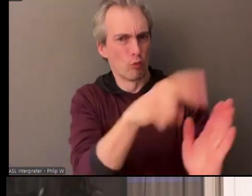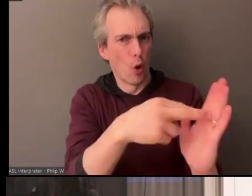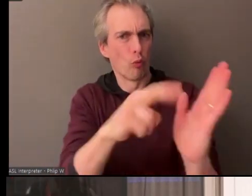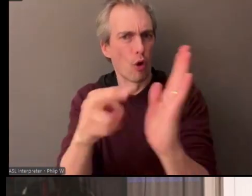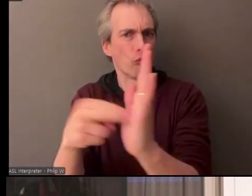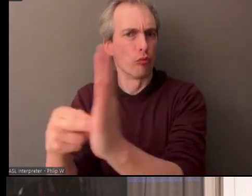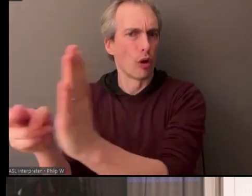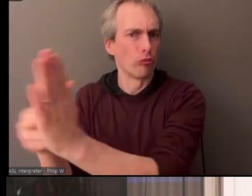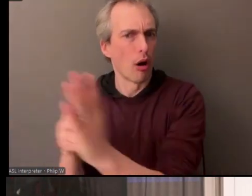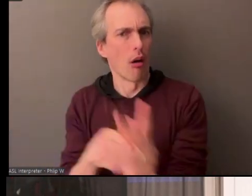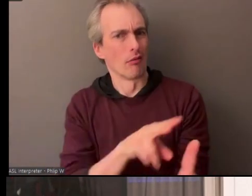We'll give you money to do that.